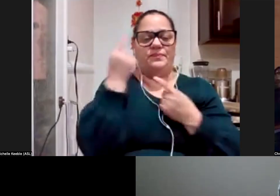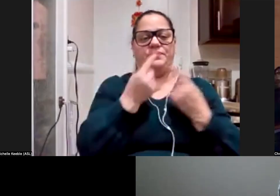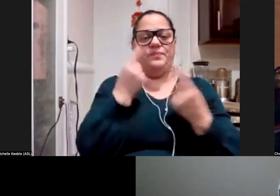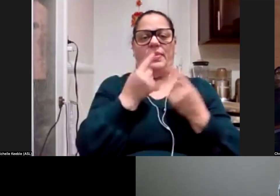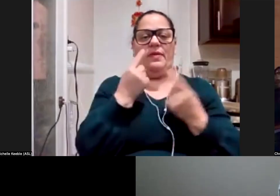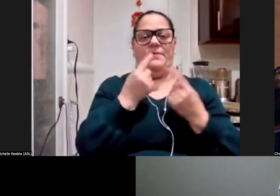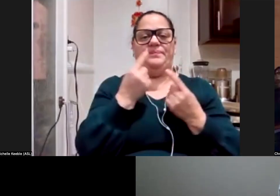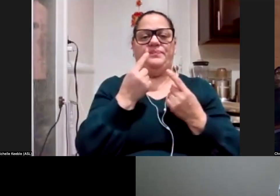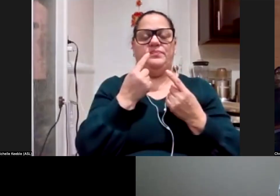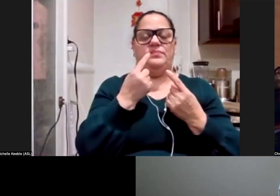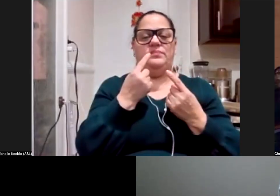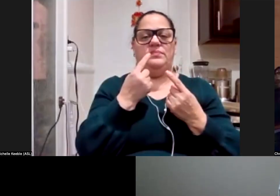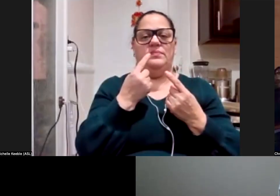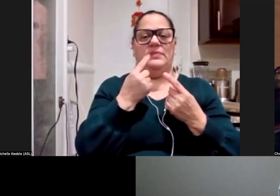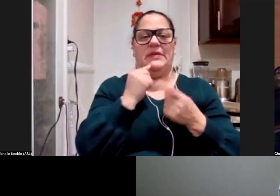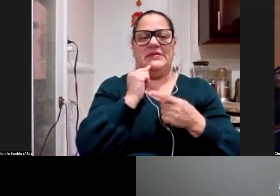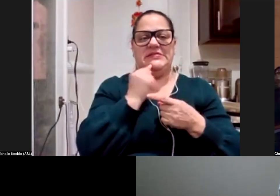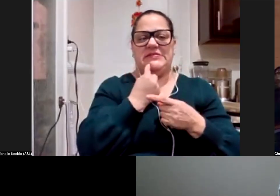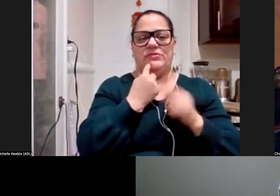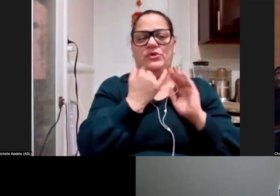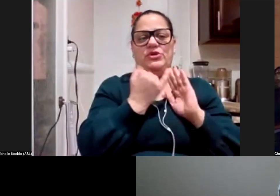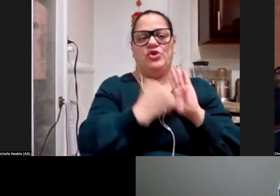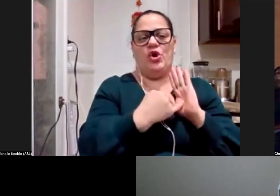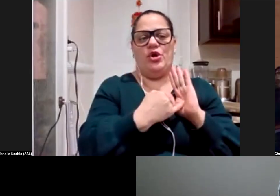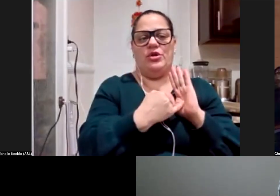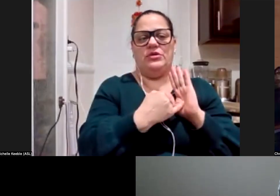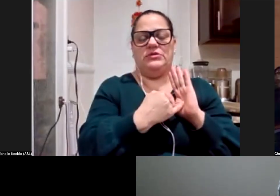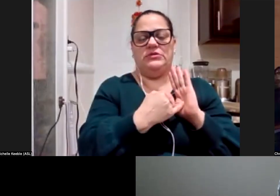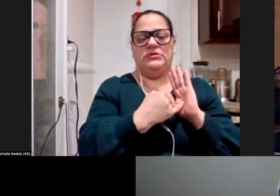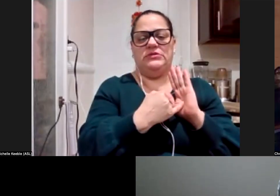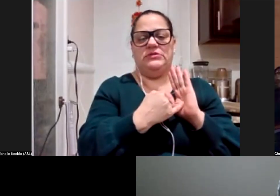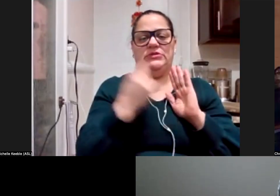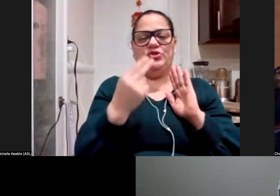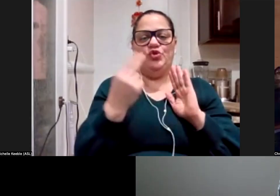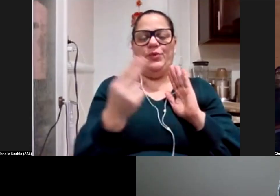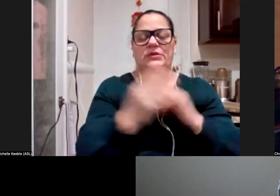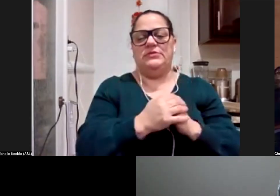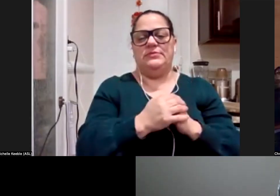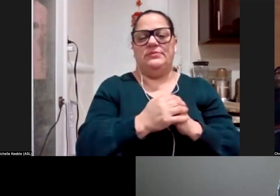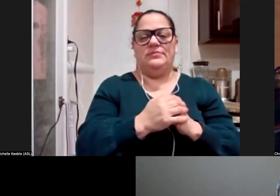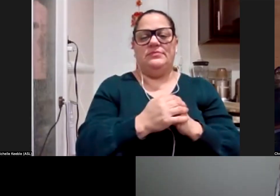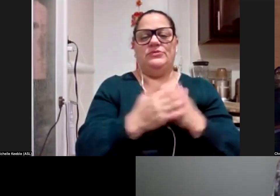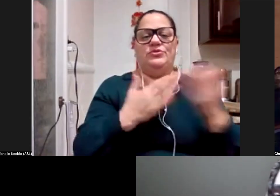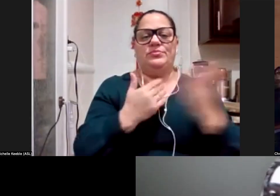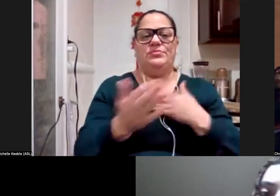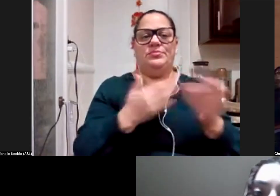you know, let's just say serious art historians. [ALICE] So anyway, well, and I think we're seeing